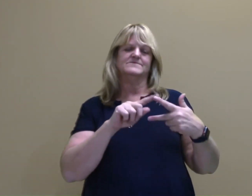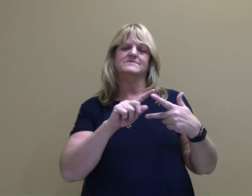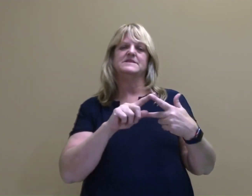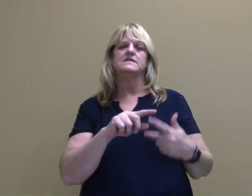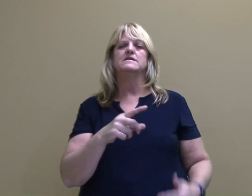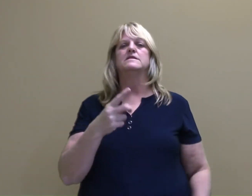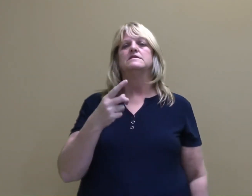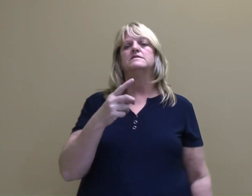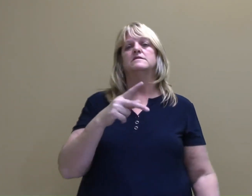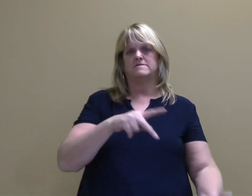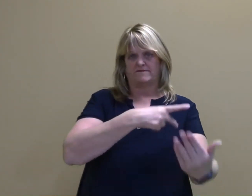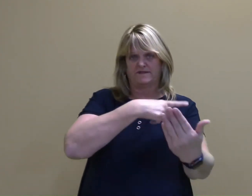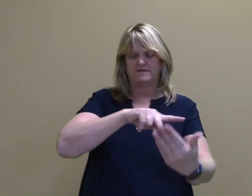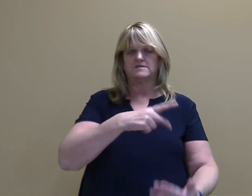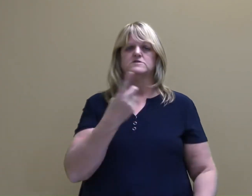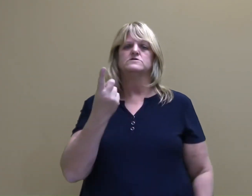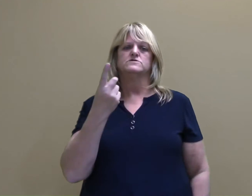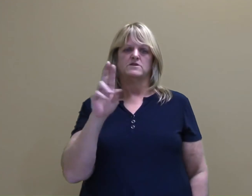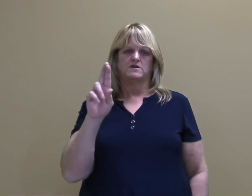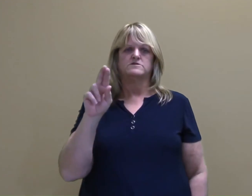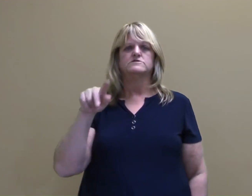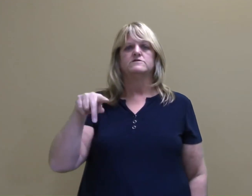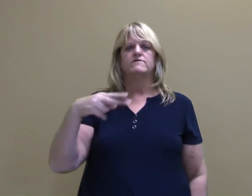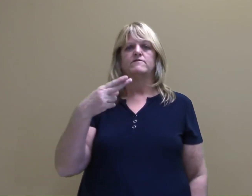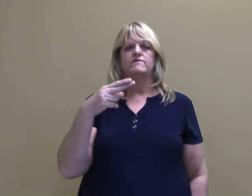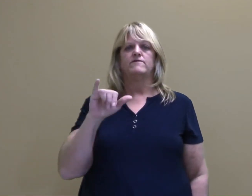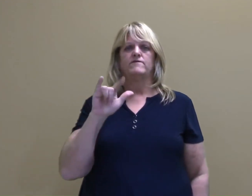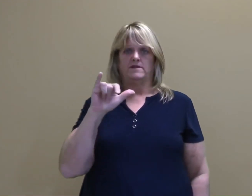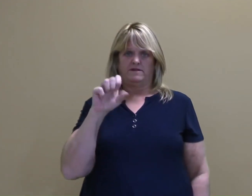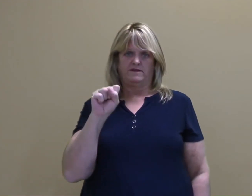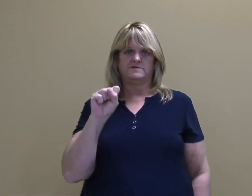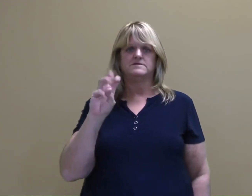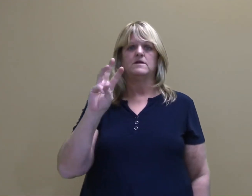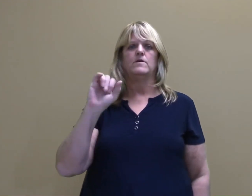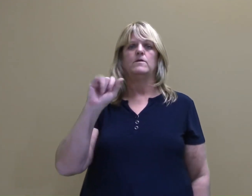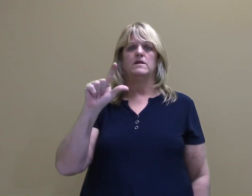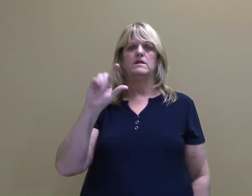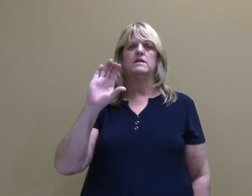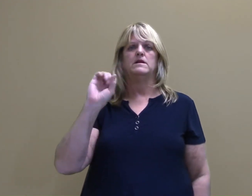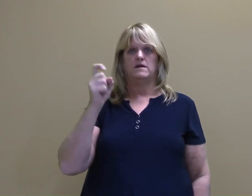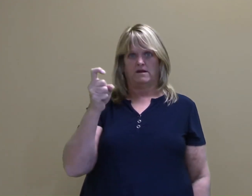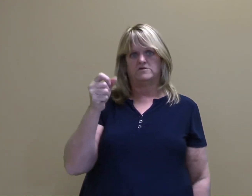Dr. Phyllis Wilcox,